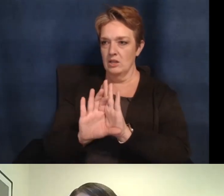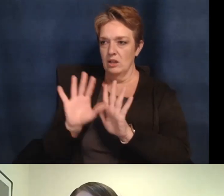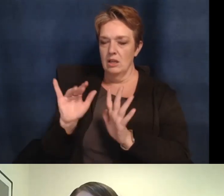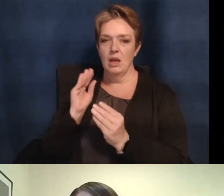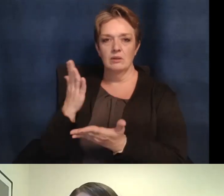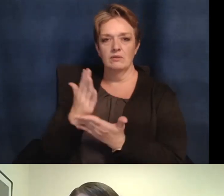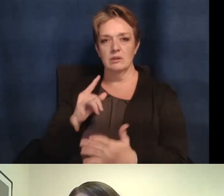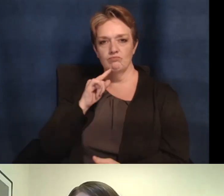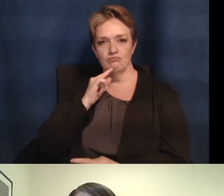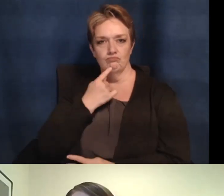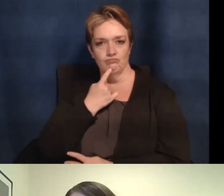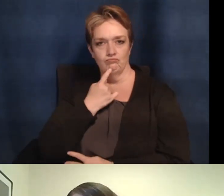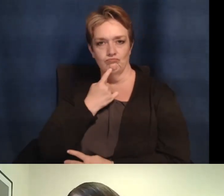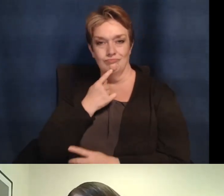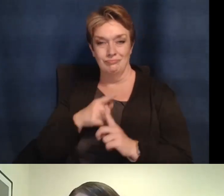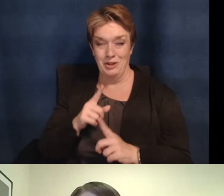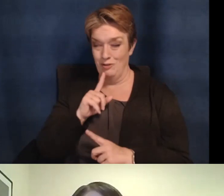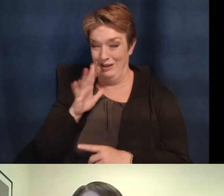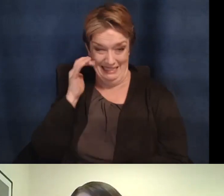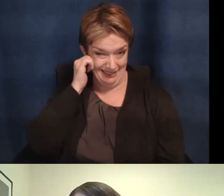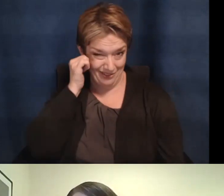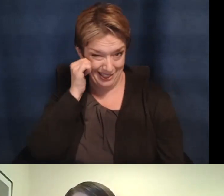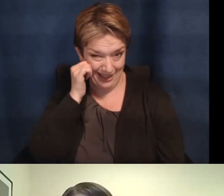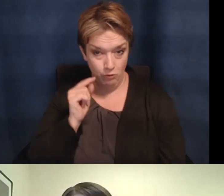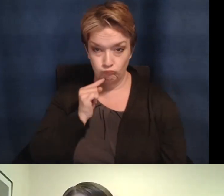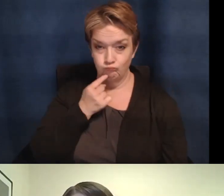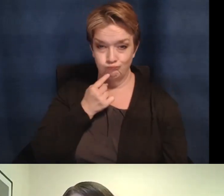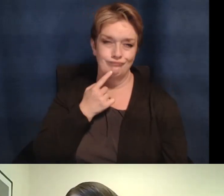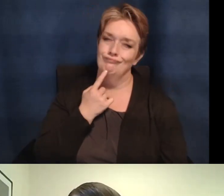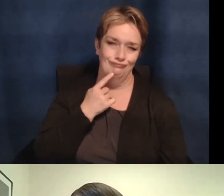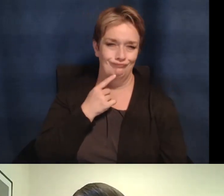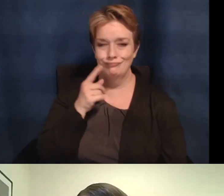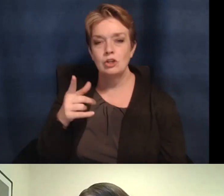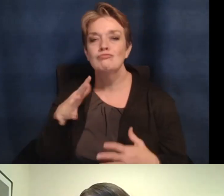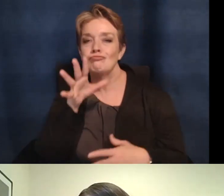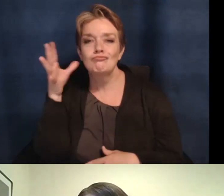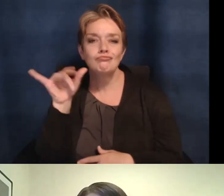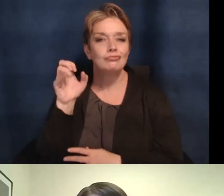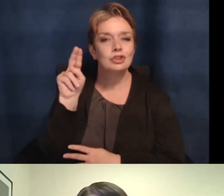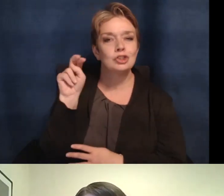But O’Keeffe in the day-to-day, she wore jeans; she wore denim button-down shirts;